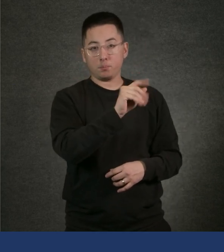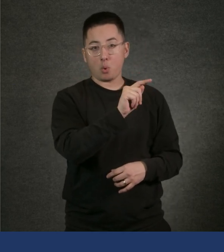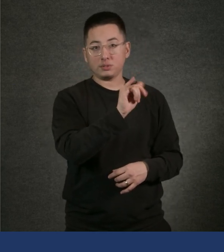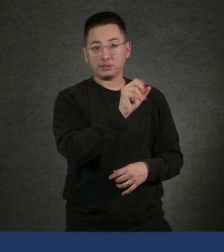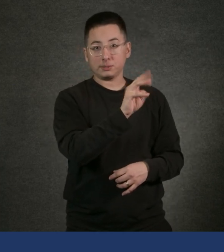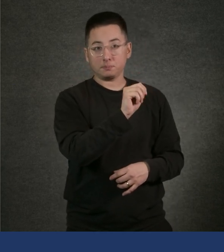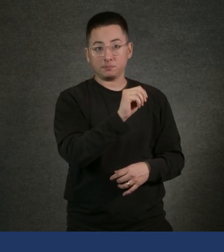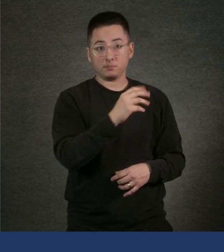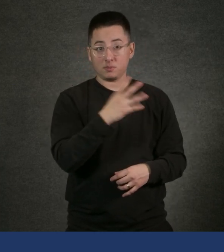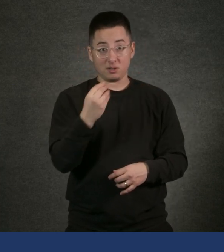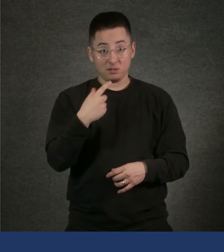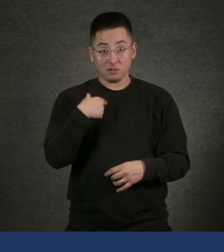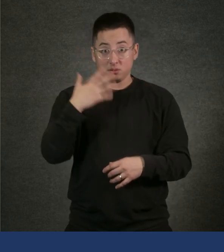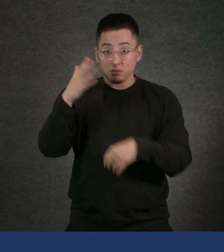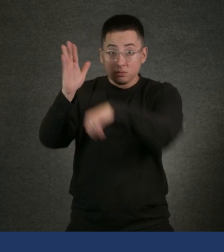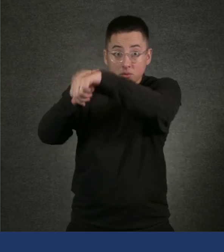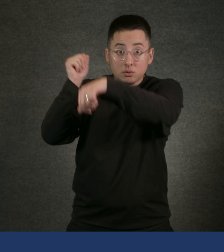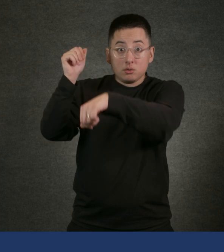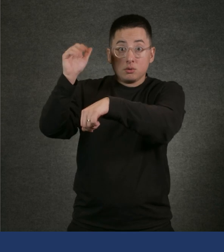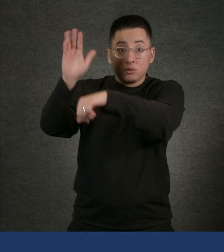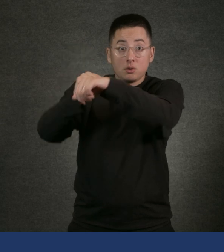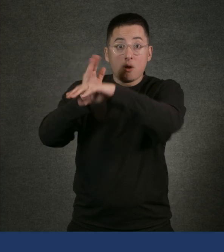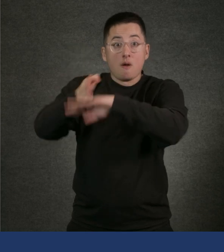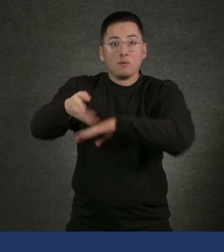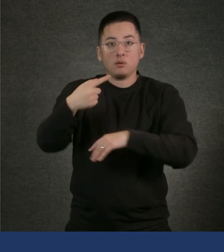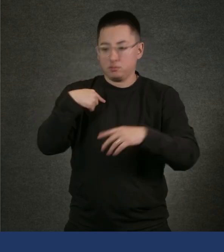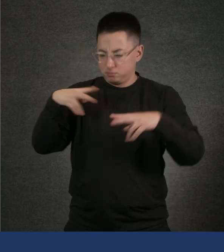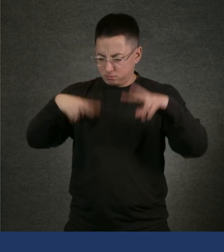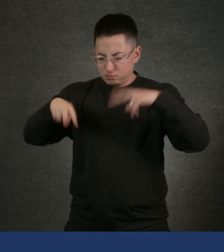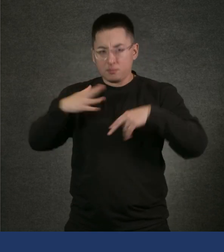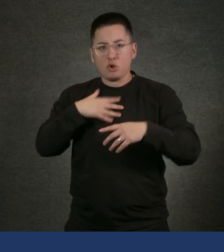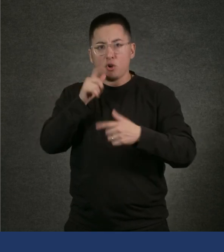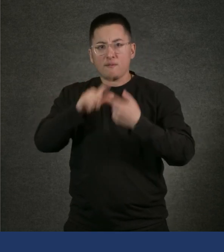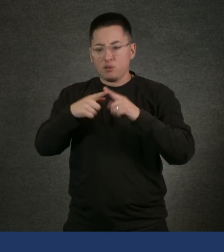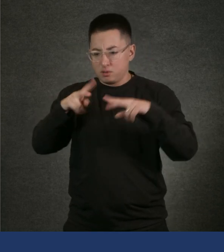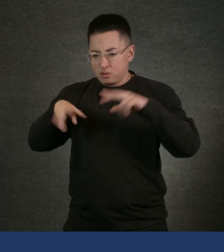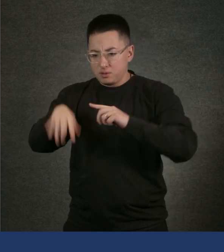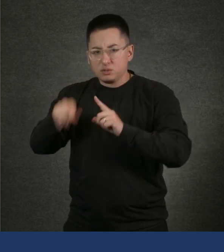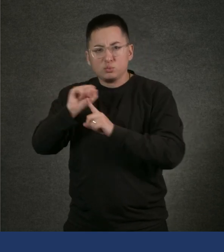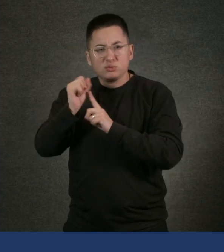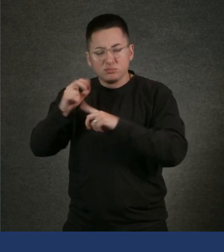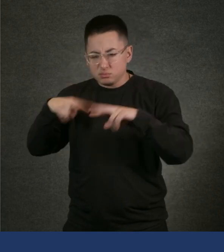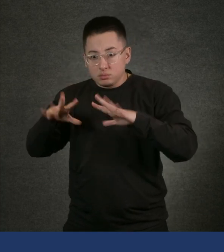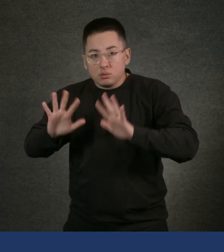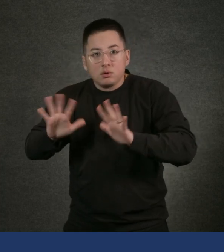In November 2023, a staff member misunderstood my instructions,